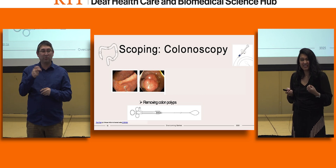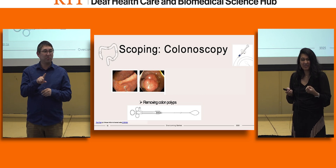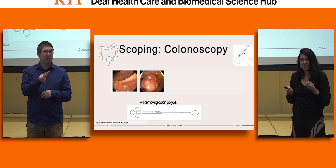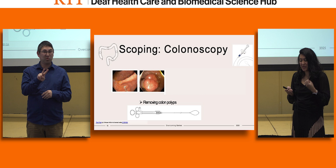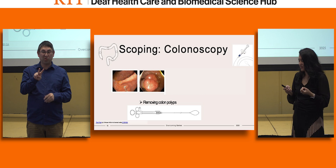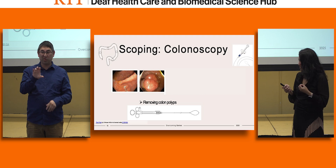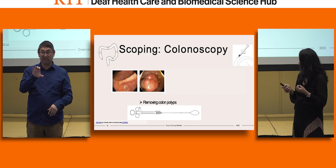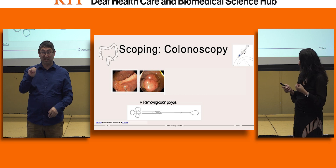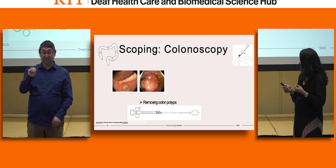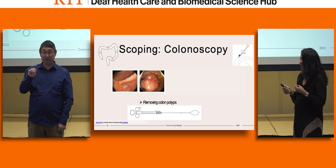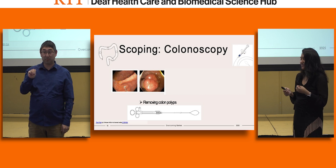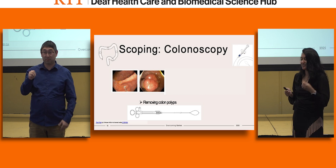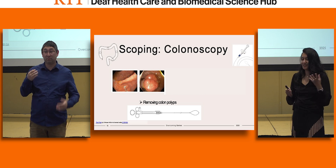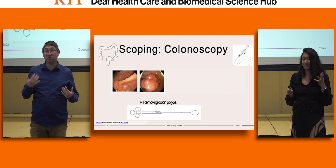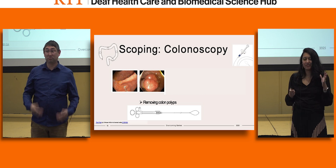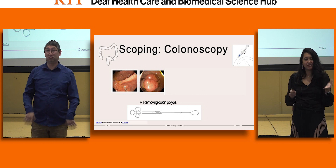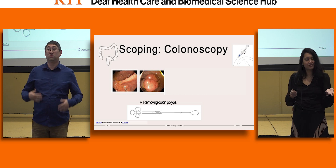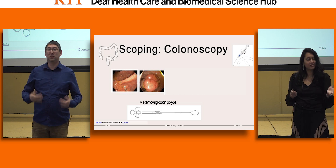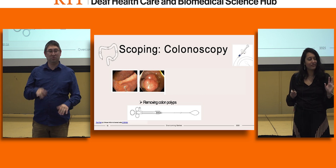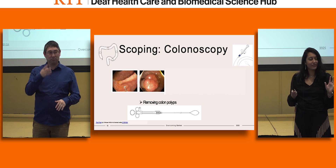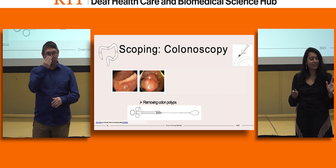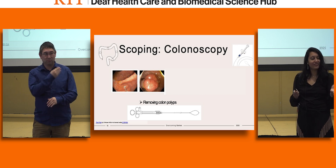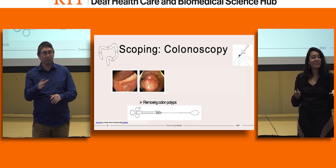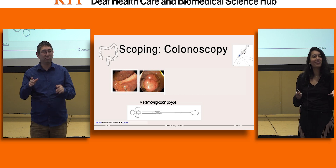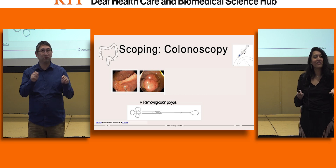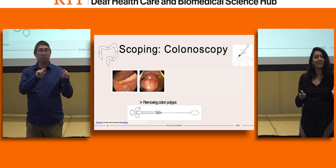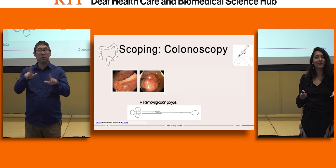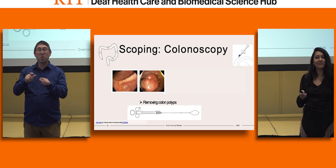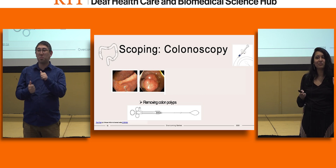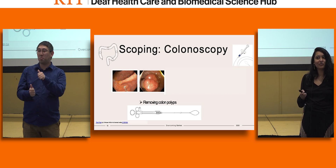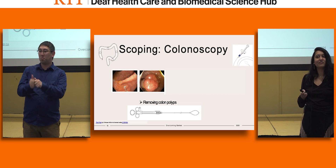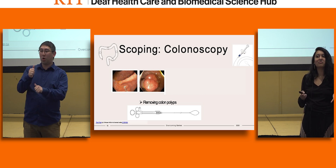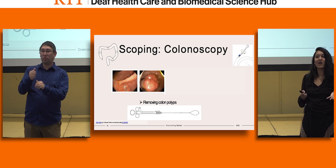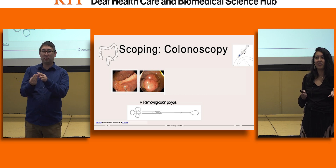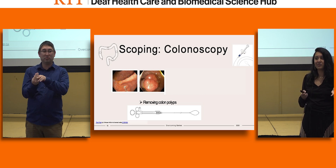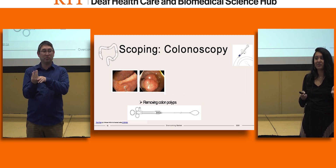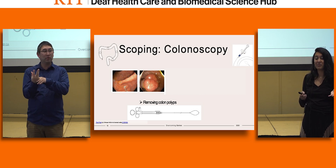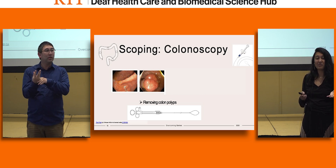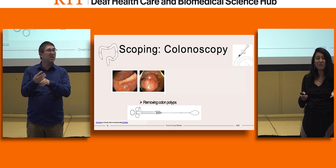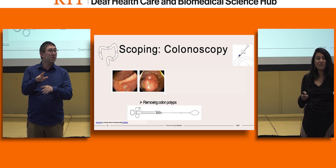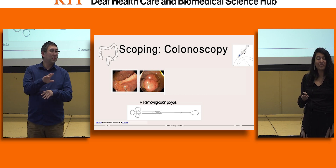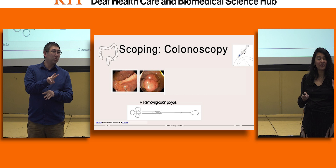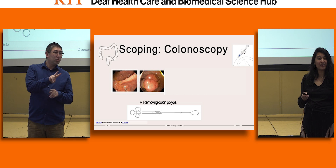So, it was about 2 centimeters. So, just for frame of reference, most of the polyps we remove